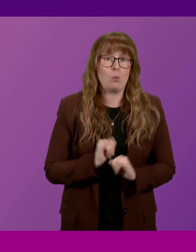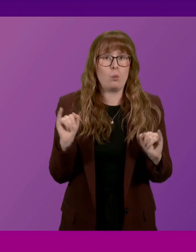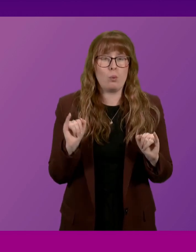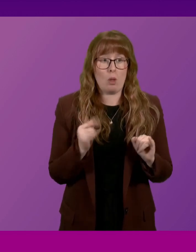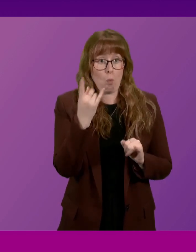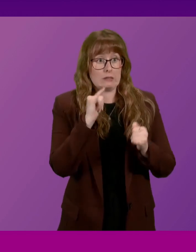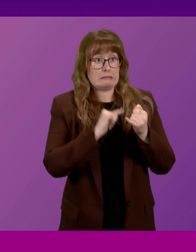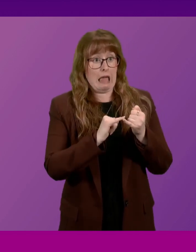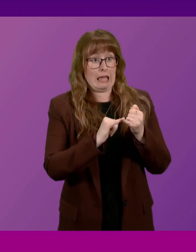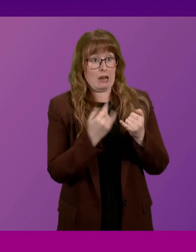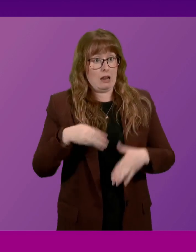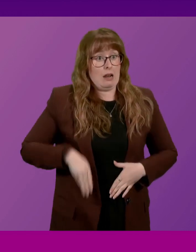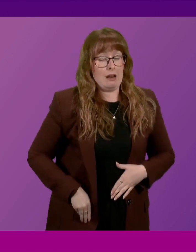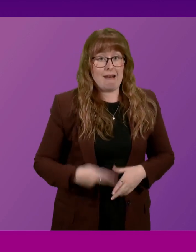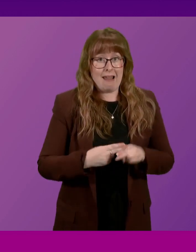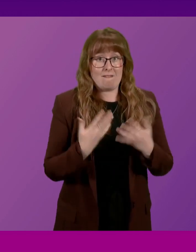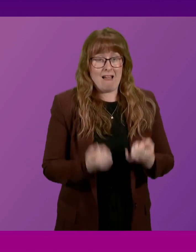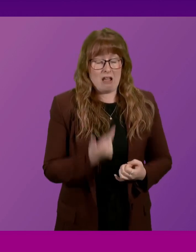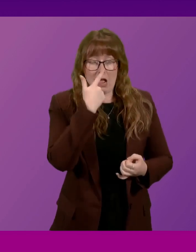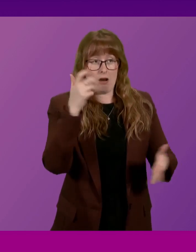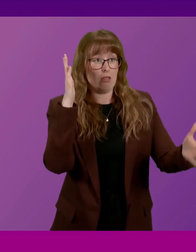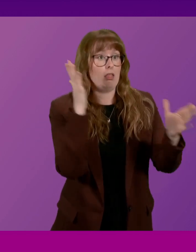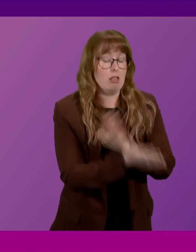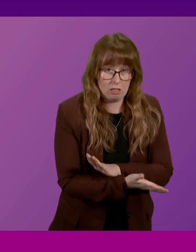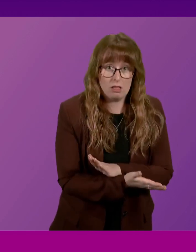the fact that you’re carrying a knife with you can be, and how it can end